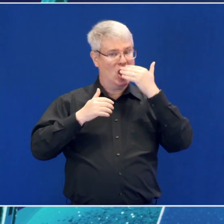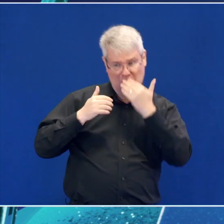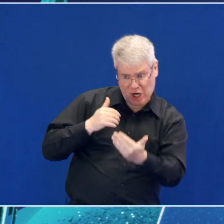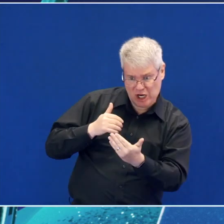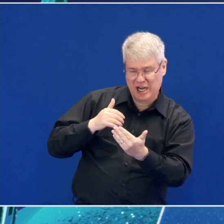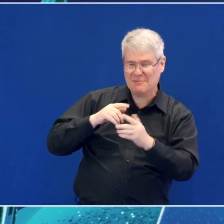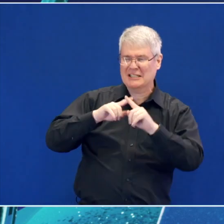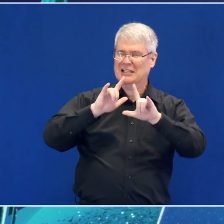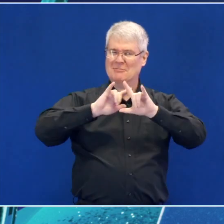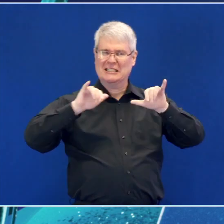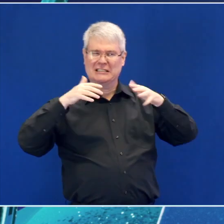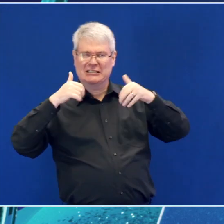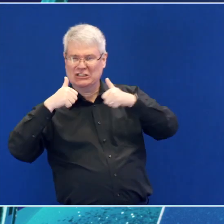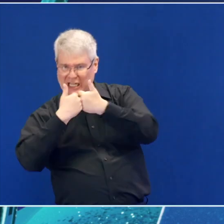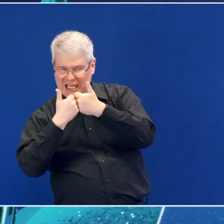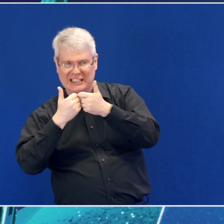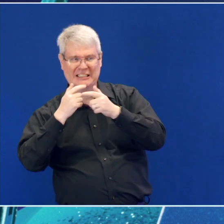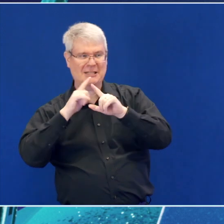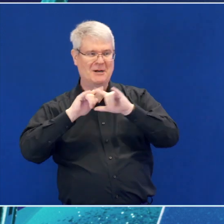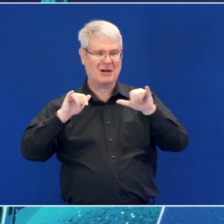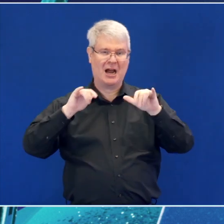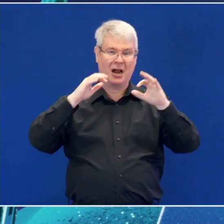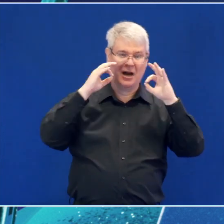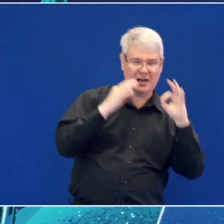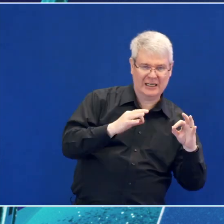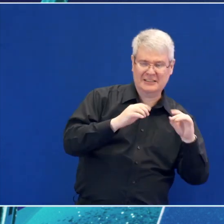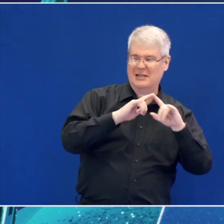and what they're not good at, right? And so one of the things that you --